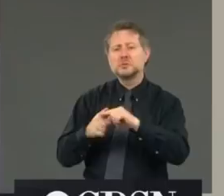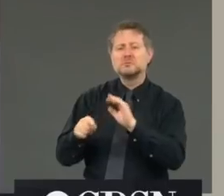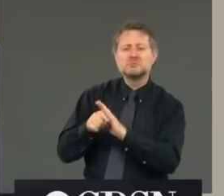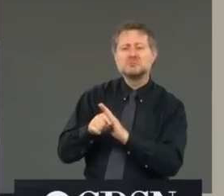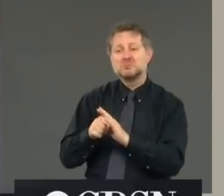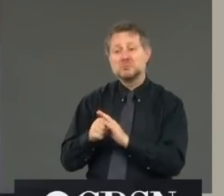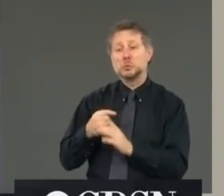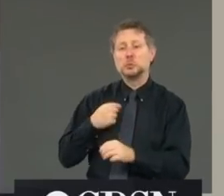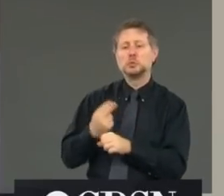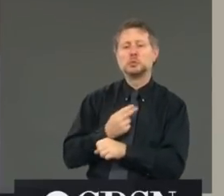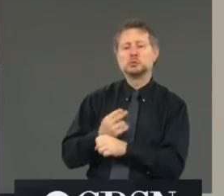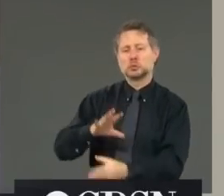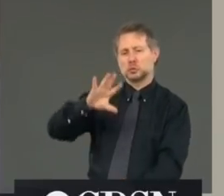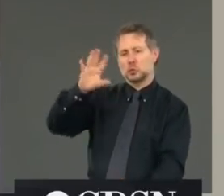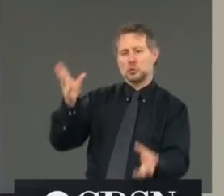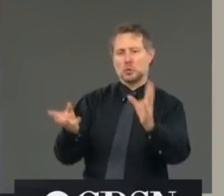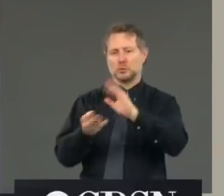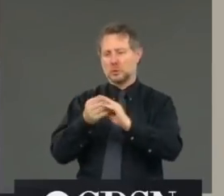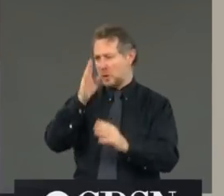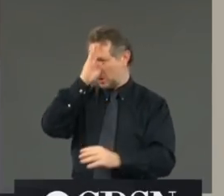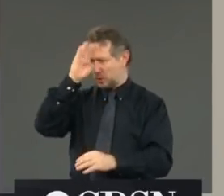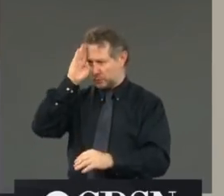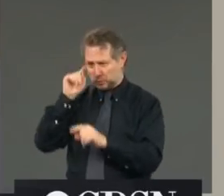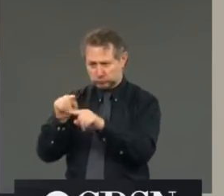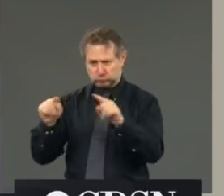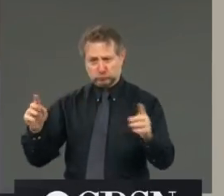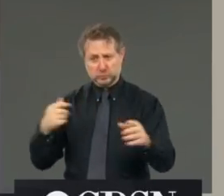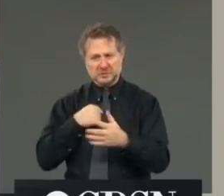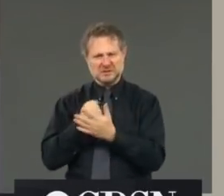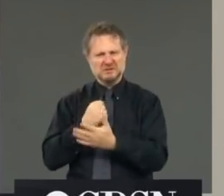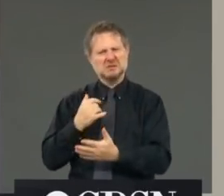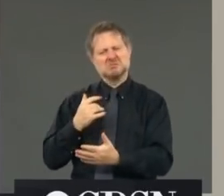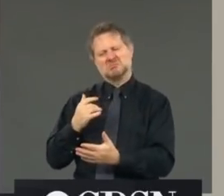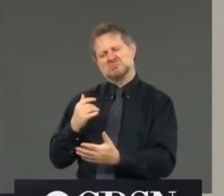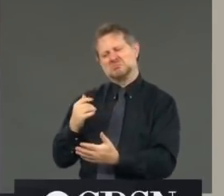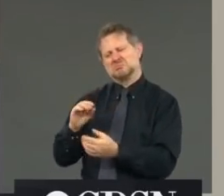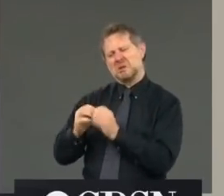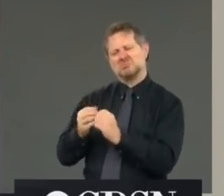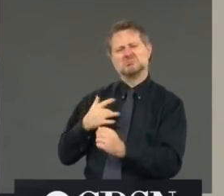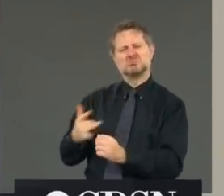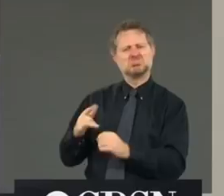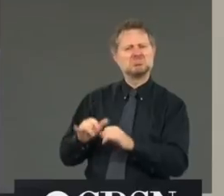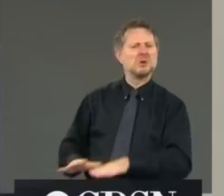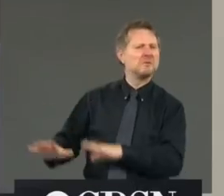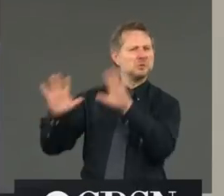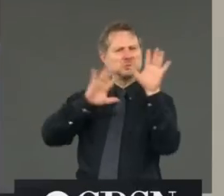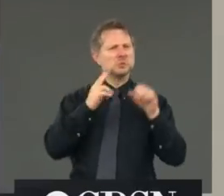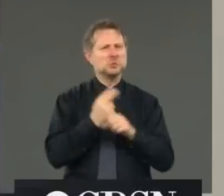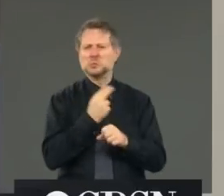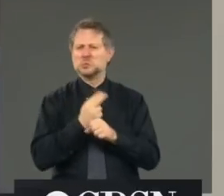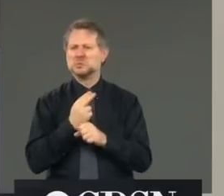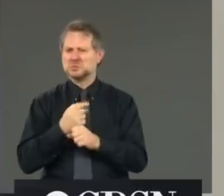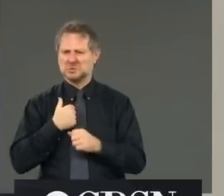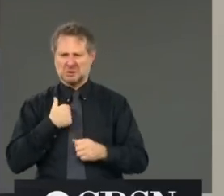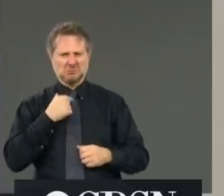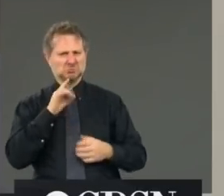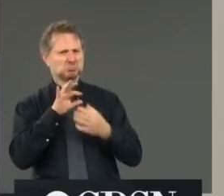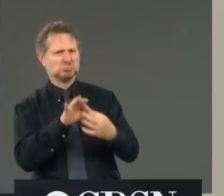WE ARE BASICALLY ALIGNED WITH THE CITY. THE ICU METRICS IS NOT ON THE DECLINE BUT THE AVERAGE DAILY